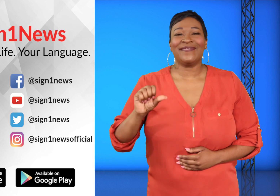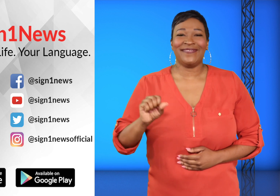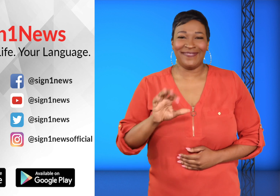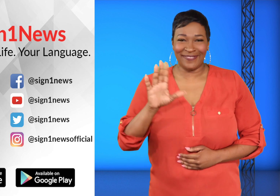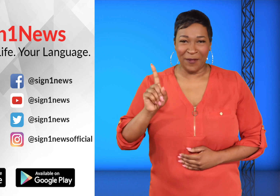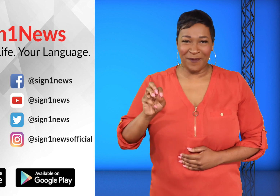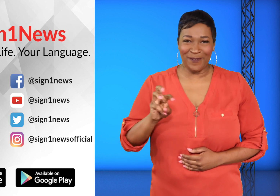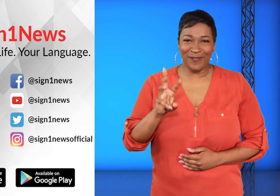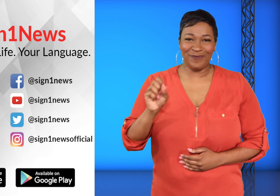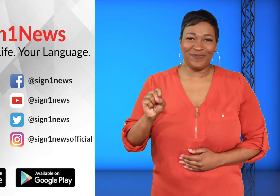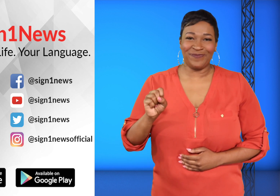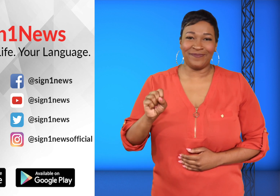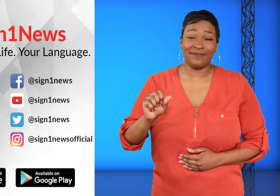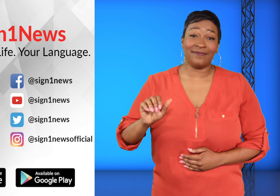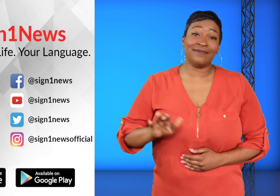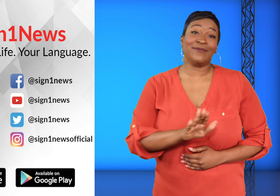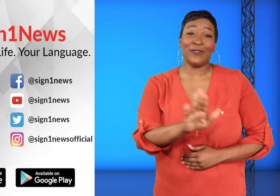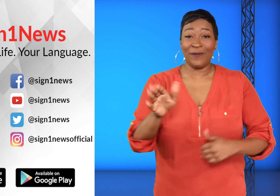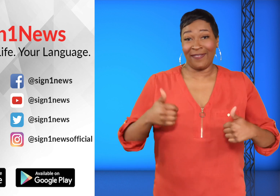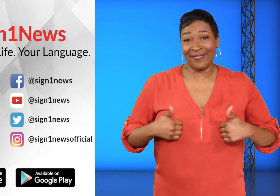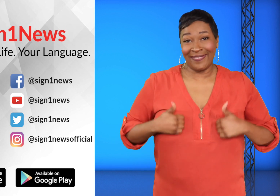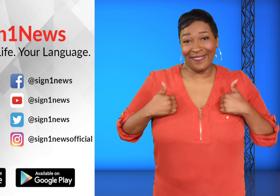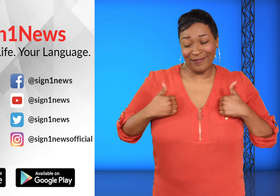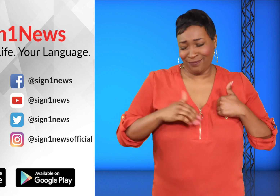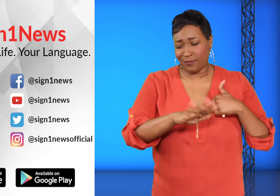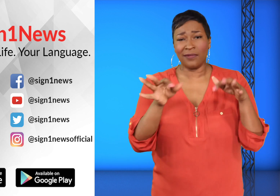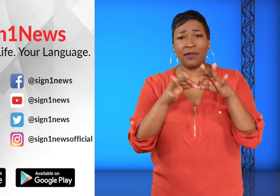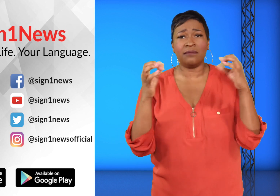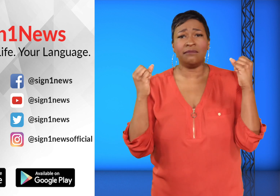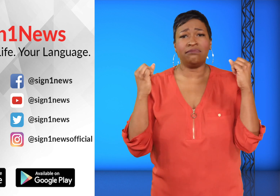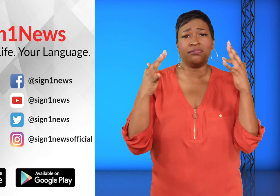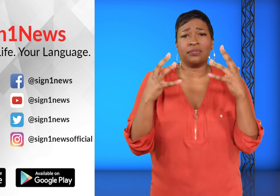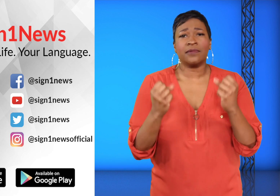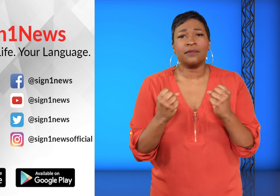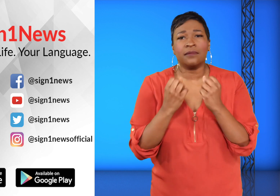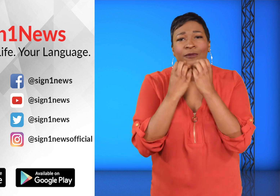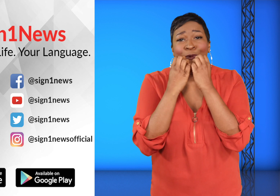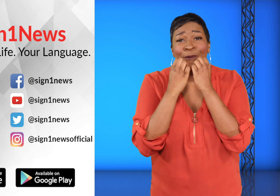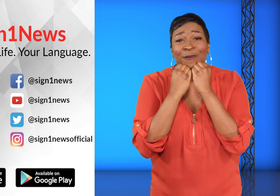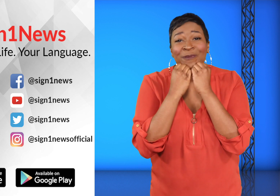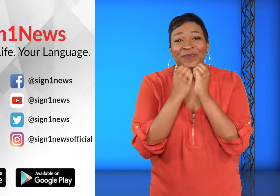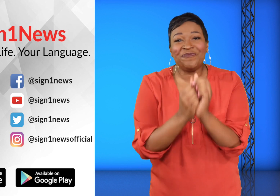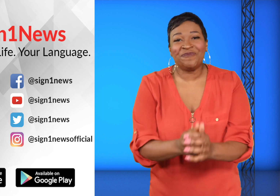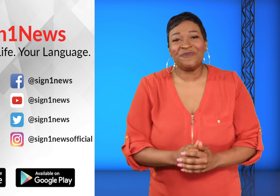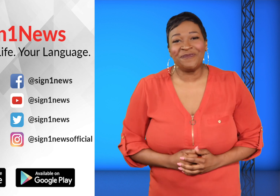Sign1News. Your life. Your language.